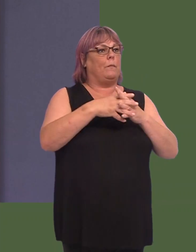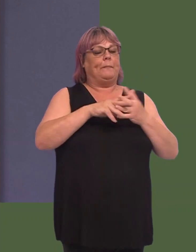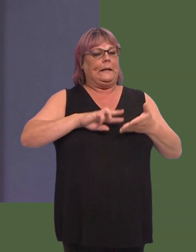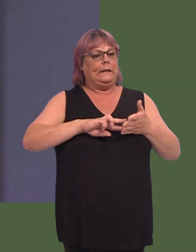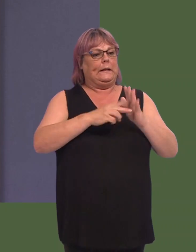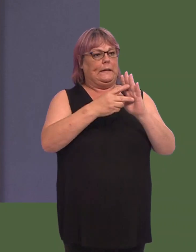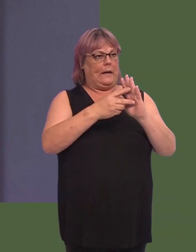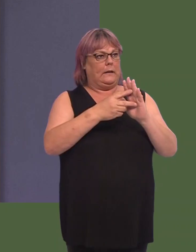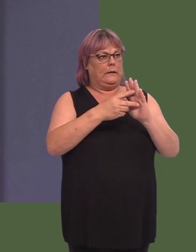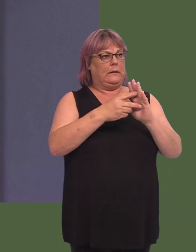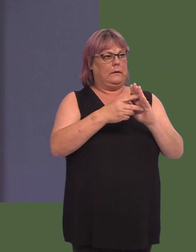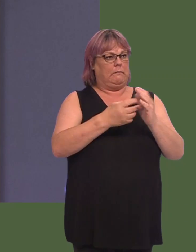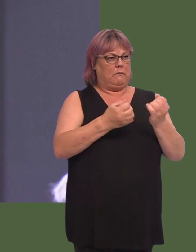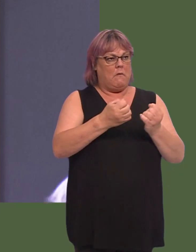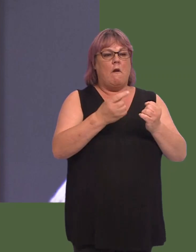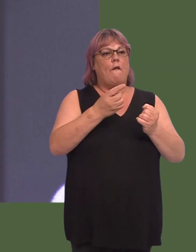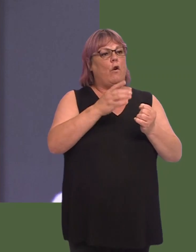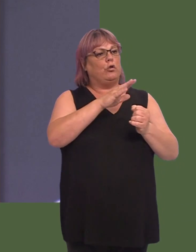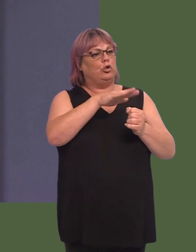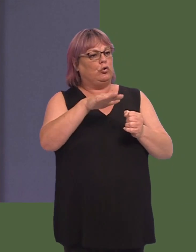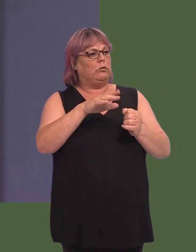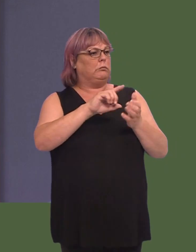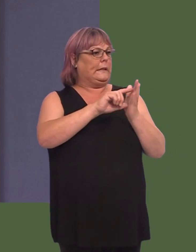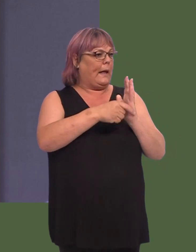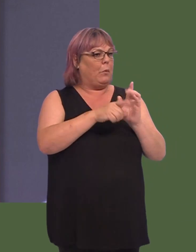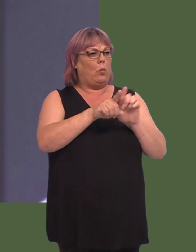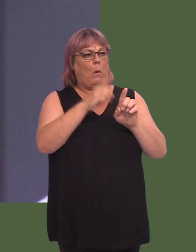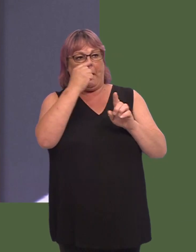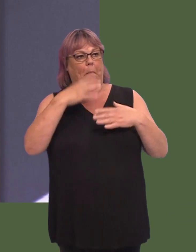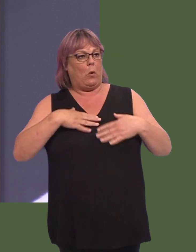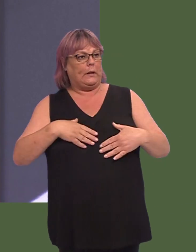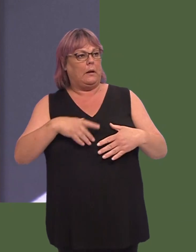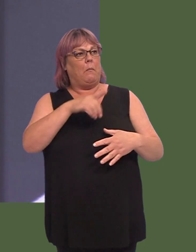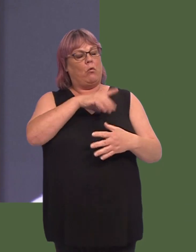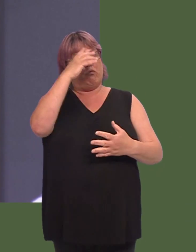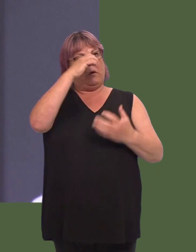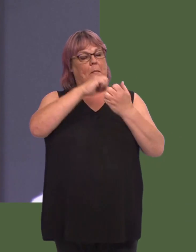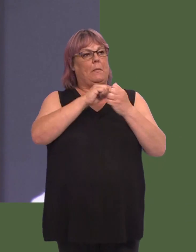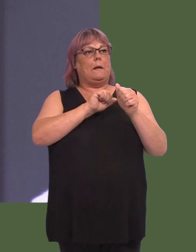that could be used by both able-bodied and disabled children, and he did that in memory